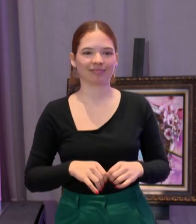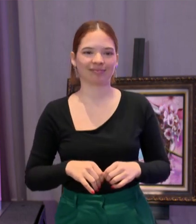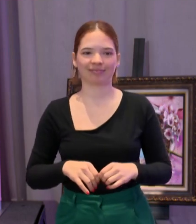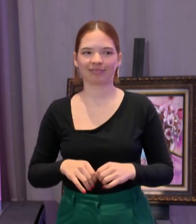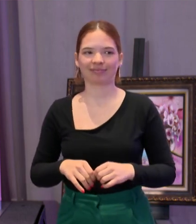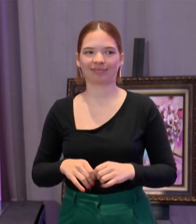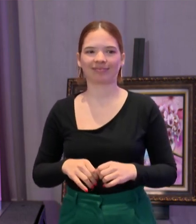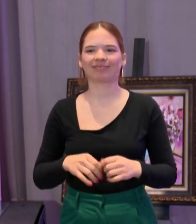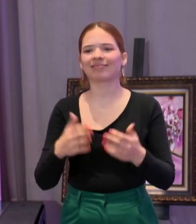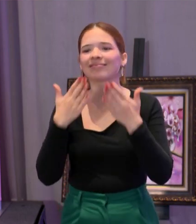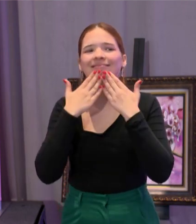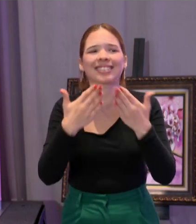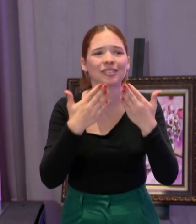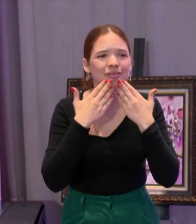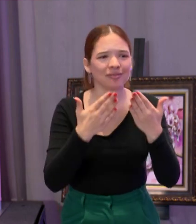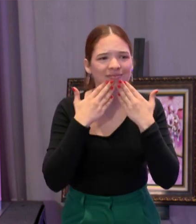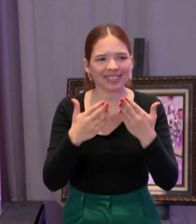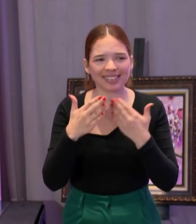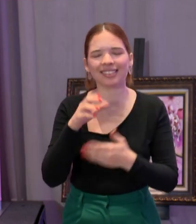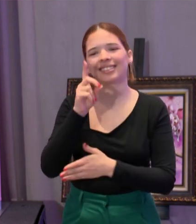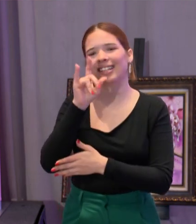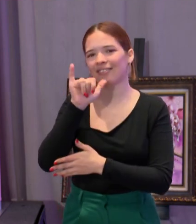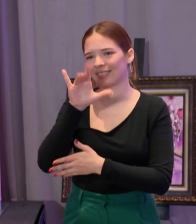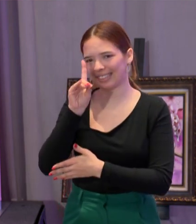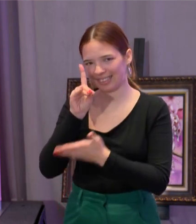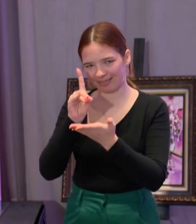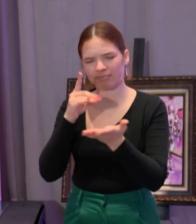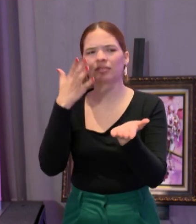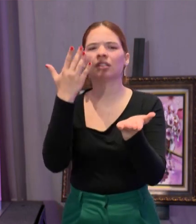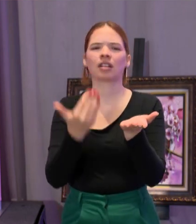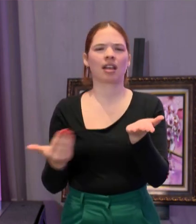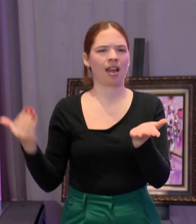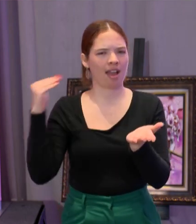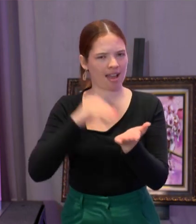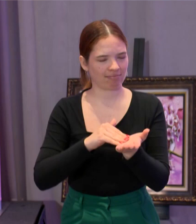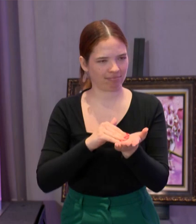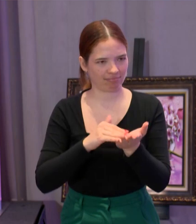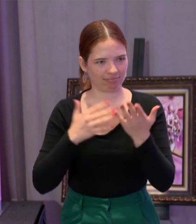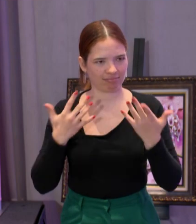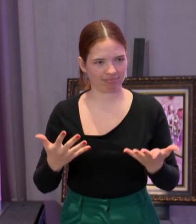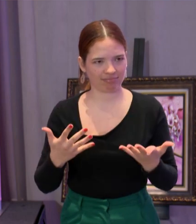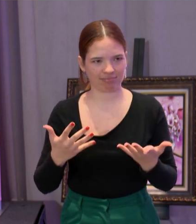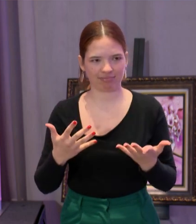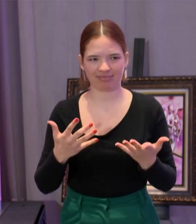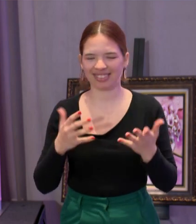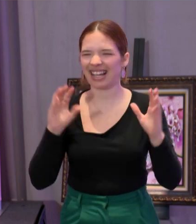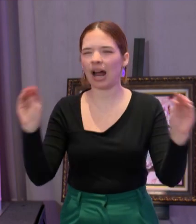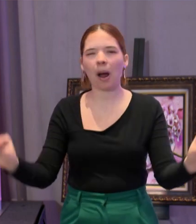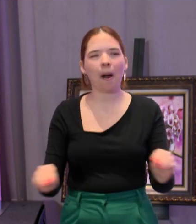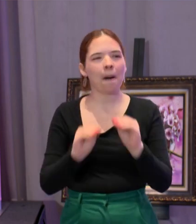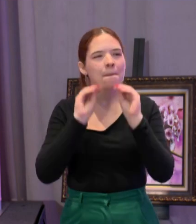THANK YOU, DAVID. HERE WE ARE AGAIN. IT IS ALMOST THAT MAGICAL TIME